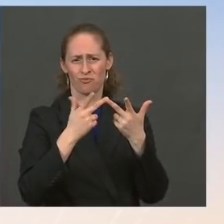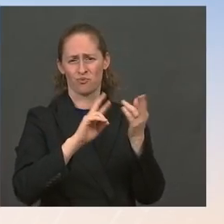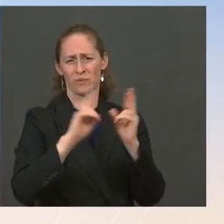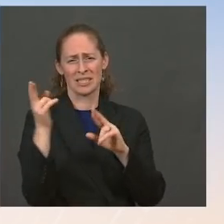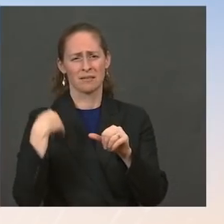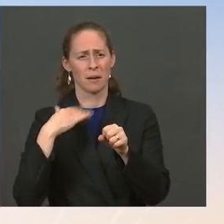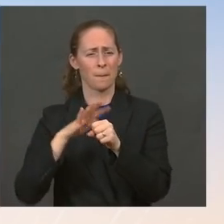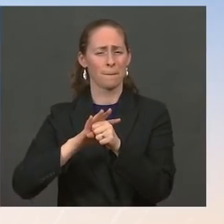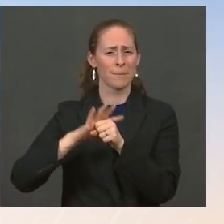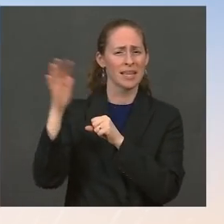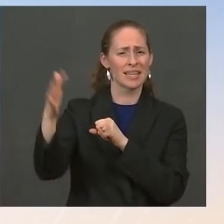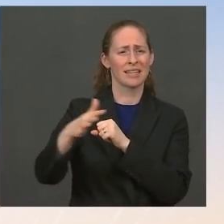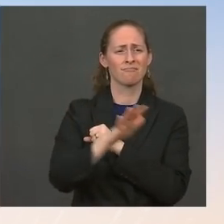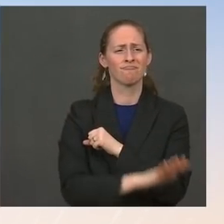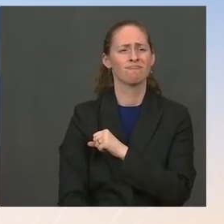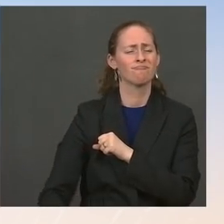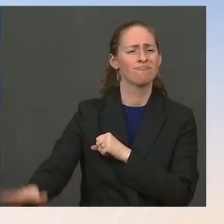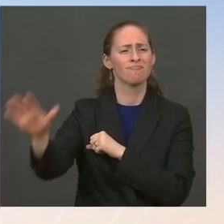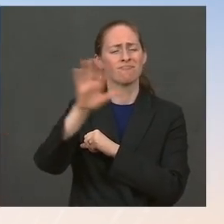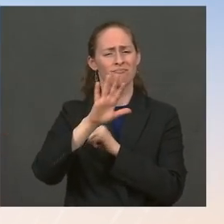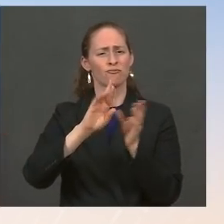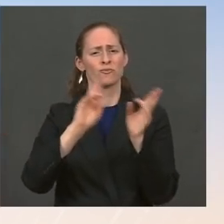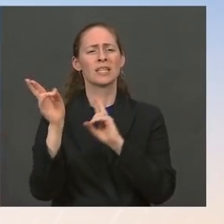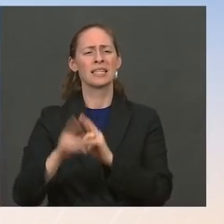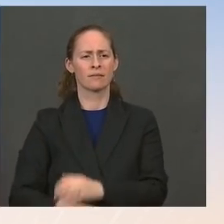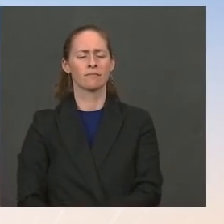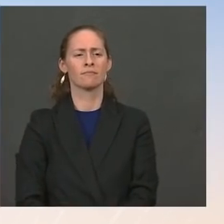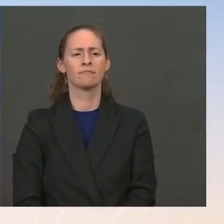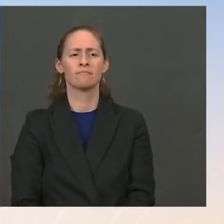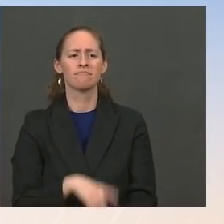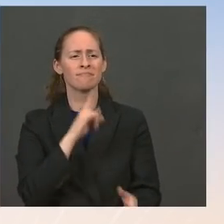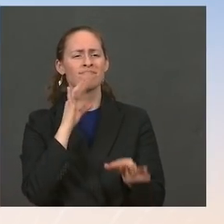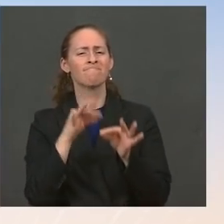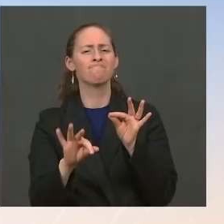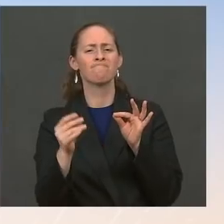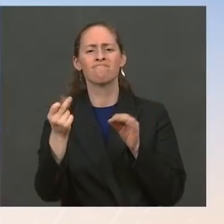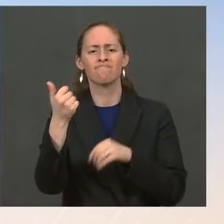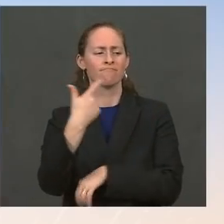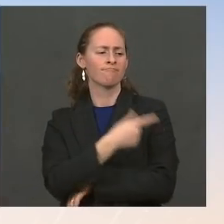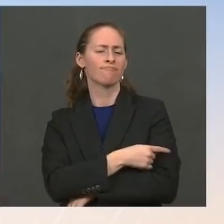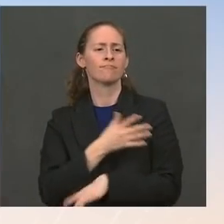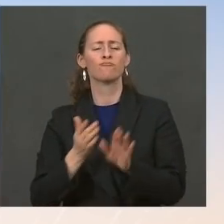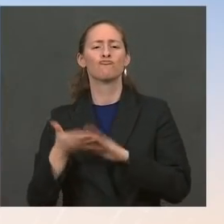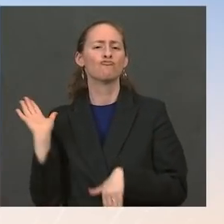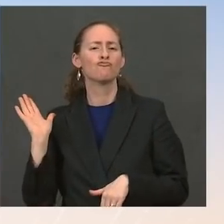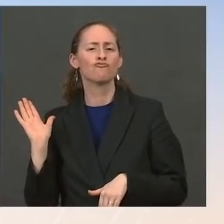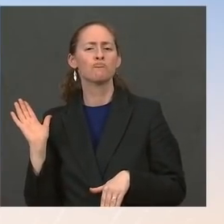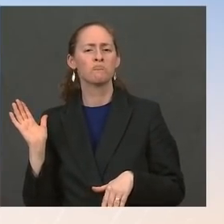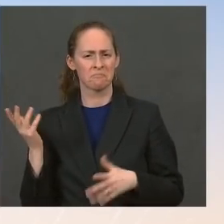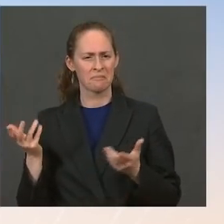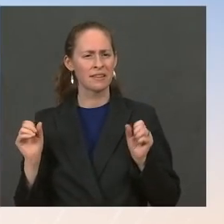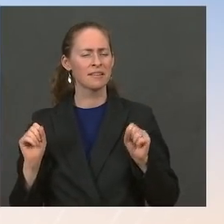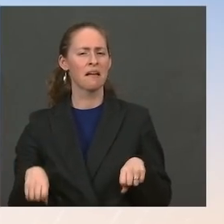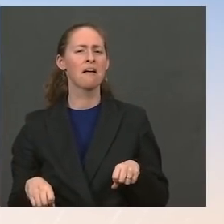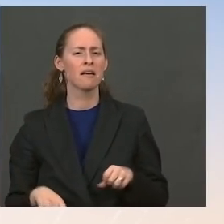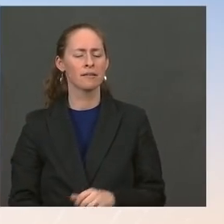It doesn't take a lot of time. It should be easy for people to do. And that is what our focus is on. We're encouraging all children --